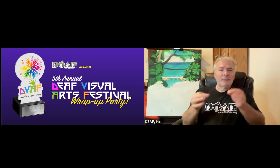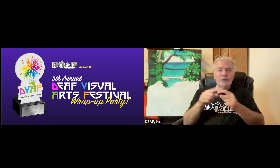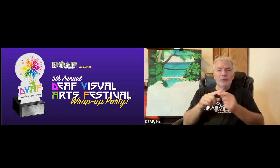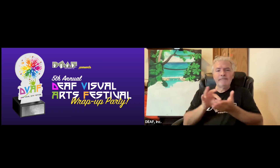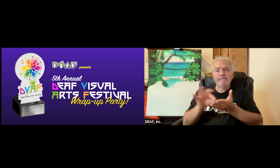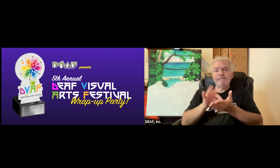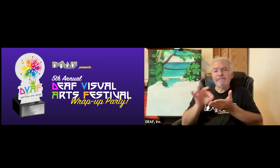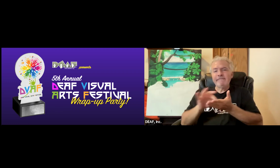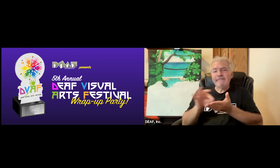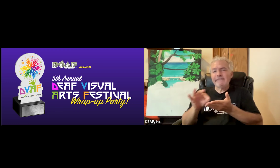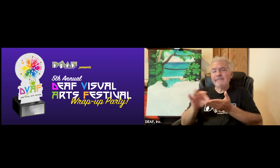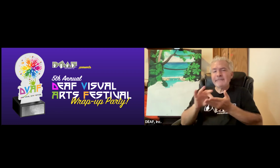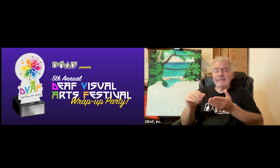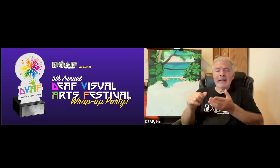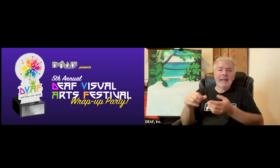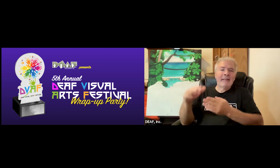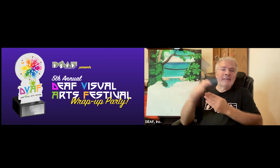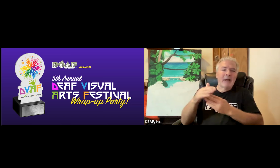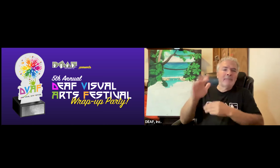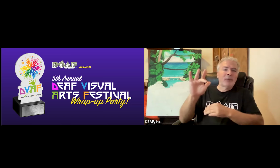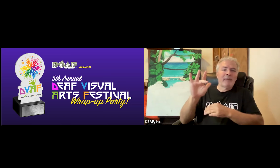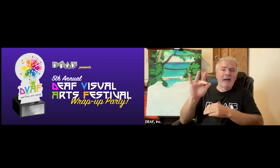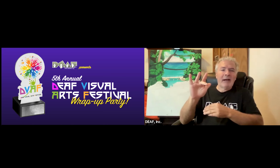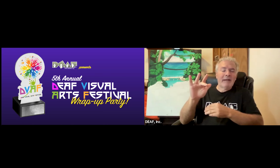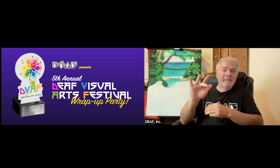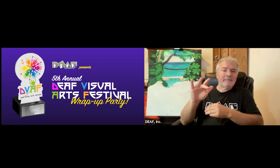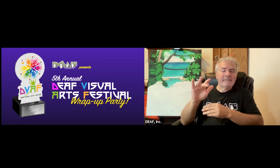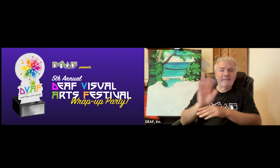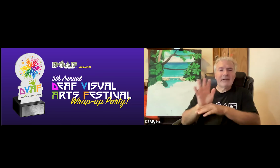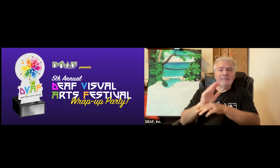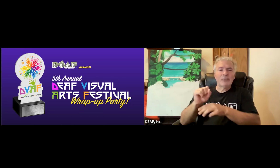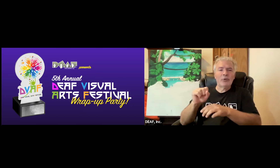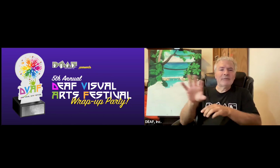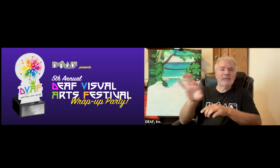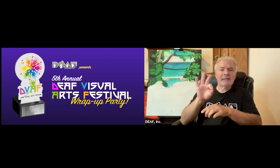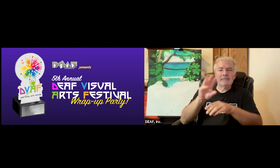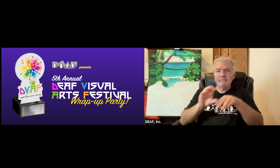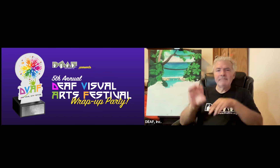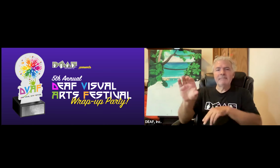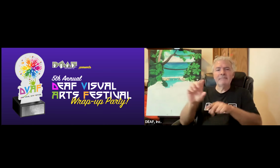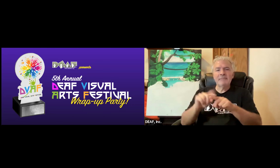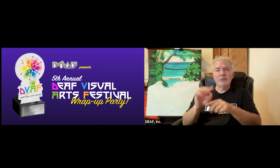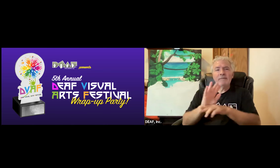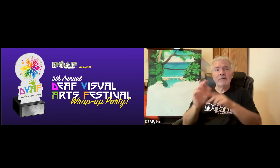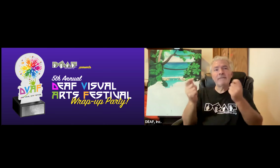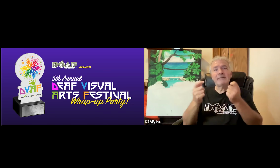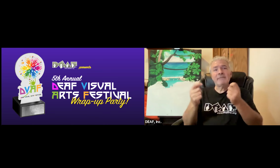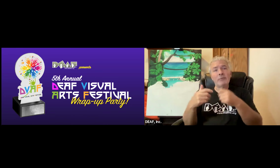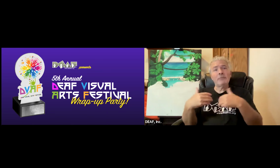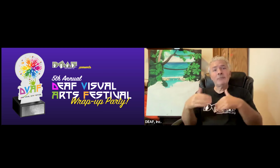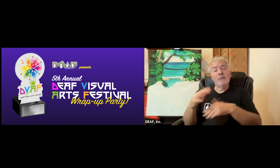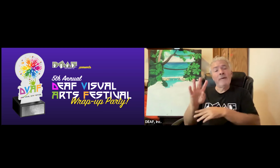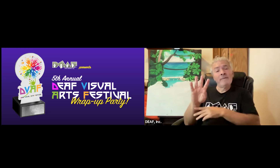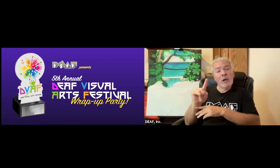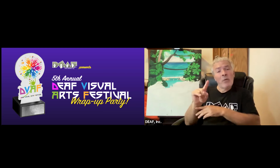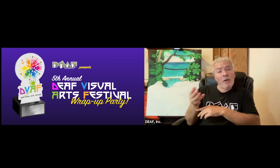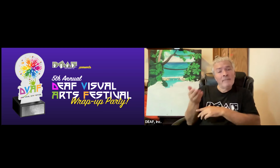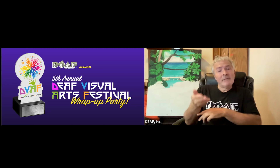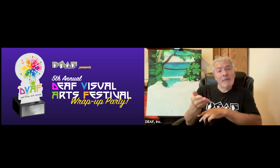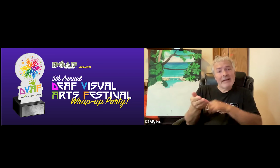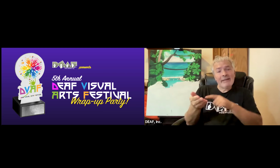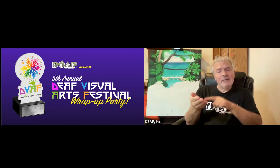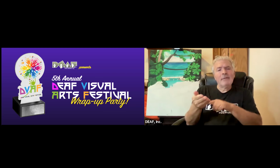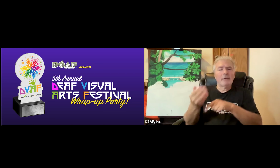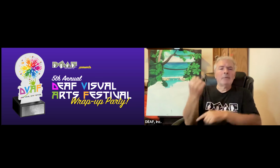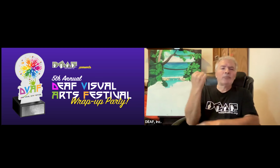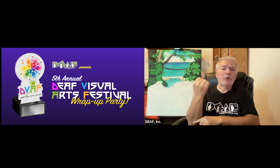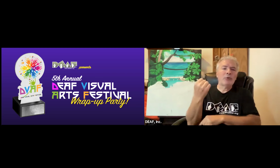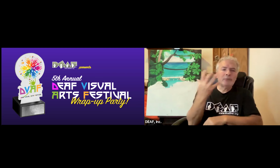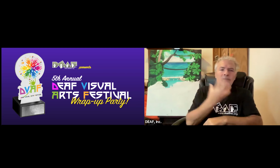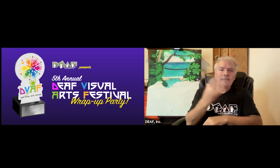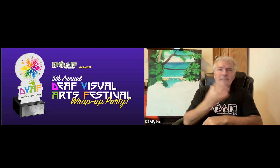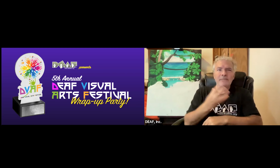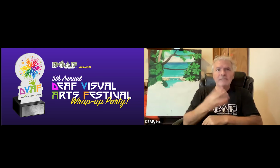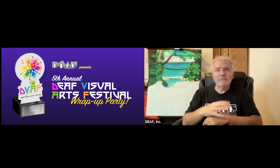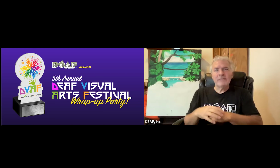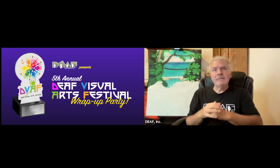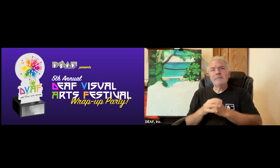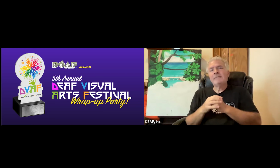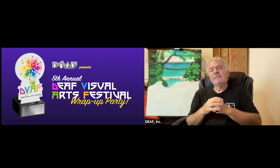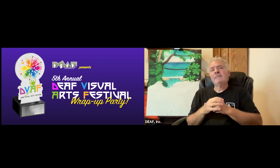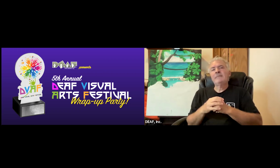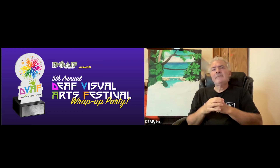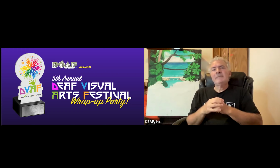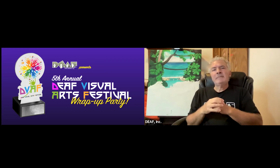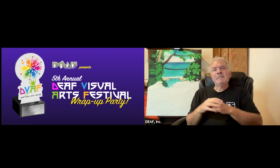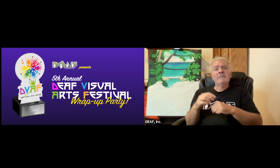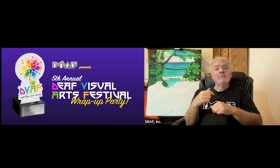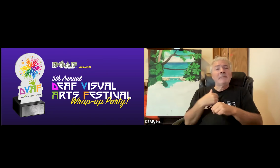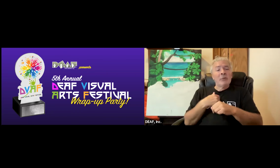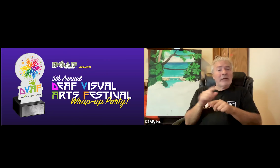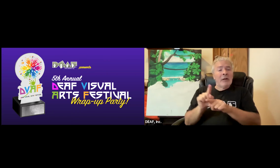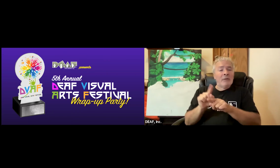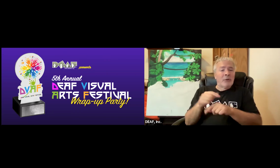So we asked the judges to screen and pick the top 25 films to be put on towards the festival. 41 submissions is a record! For this festival.